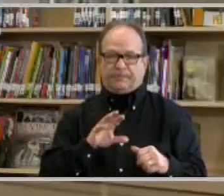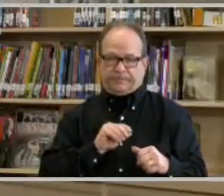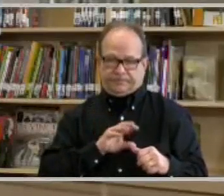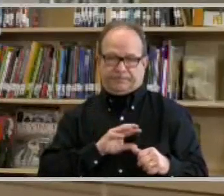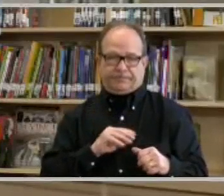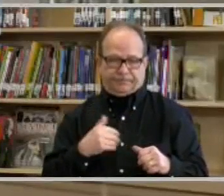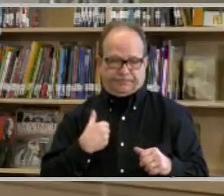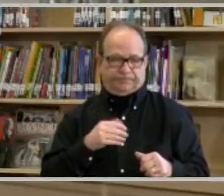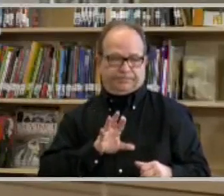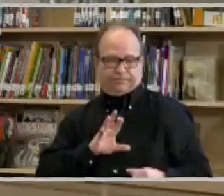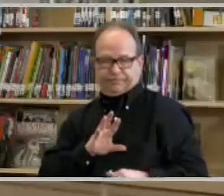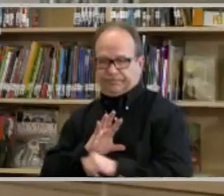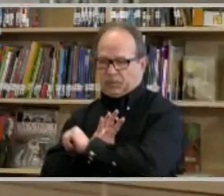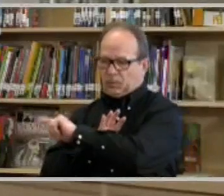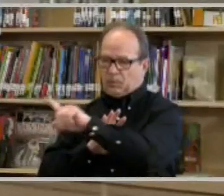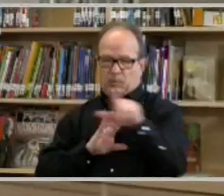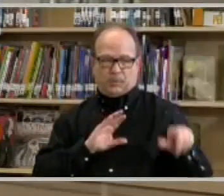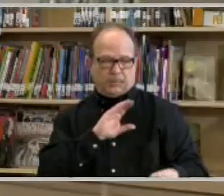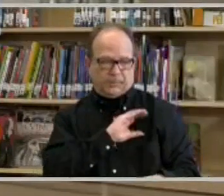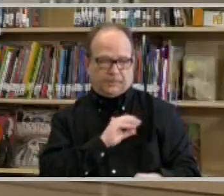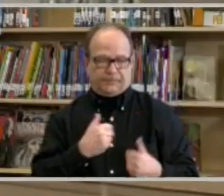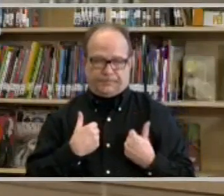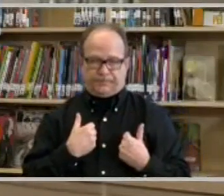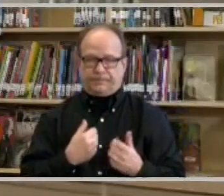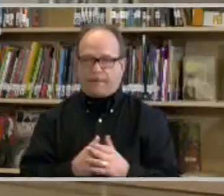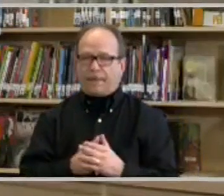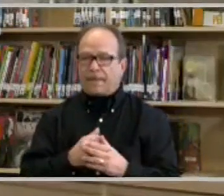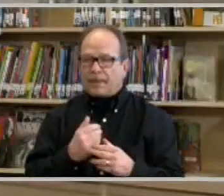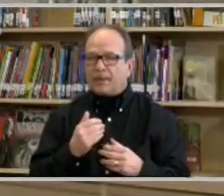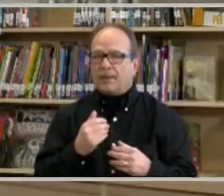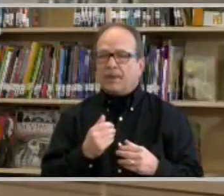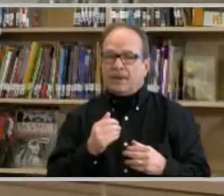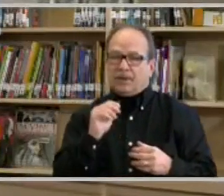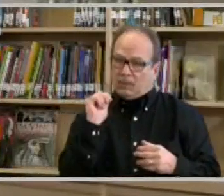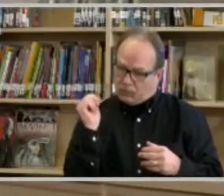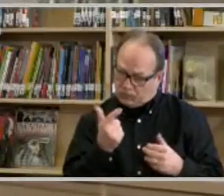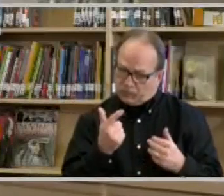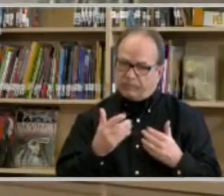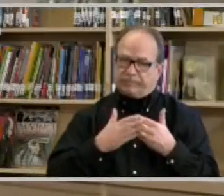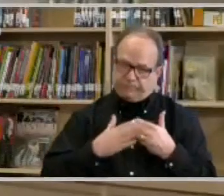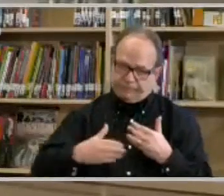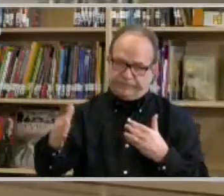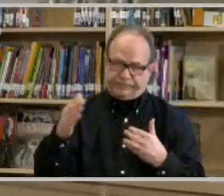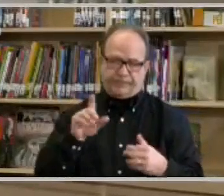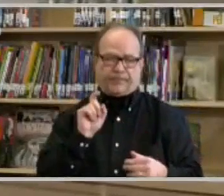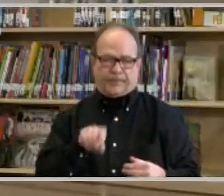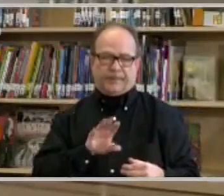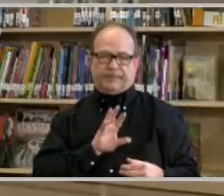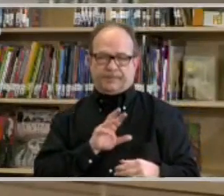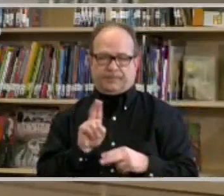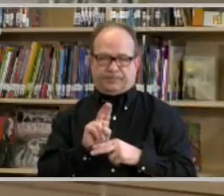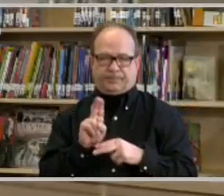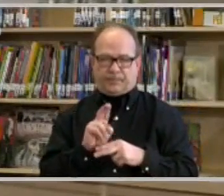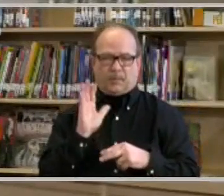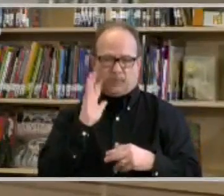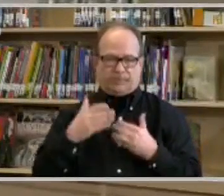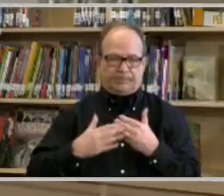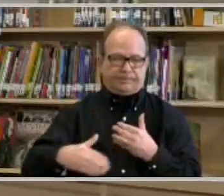PATROL OFFICER, EVERY PATROL OFFICER IN MPD WAS EQUIPPED WITH A BODY WORN CAMERA, AND BE